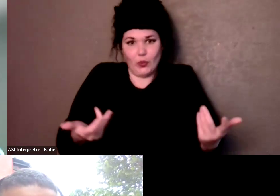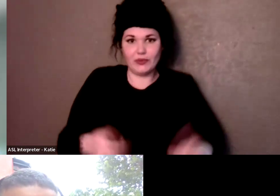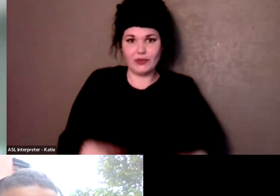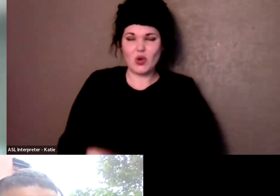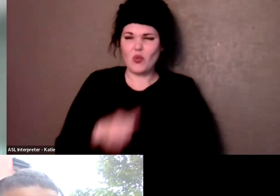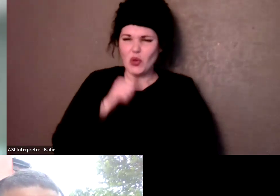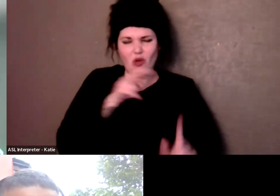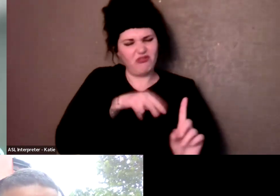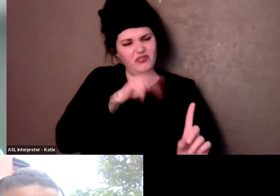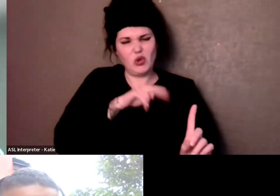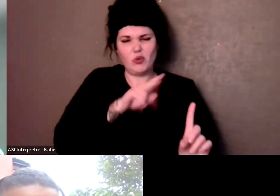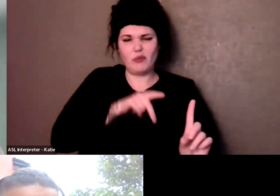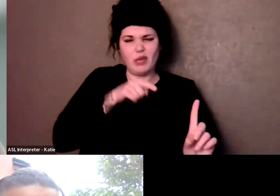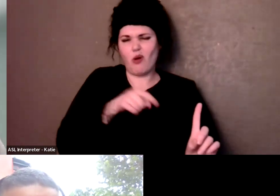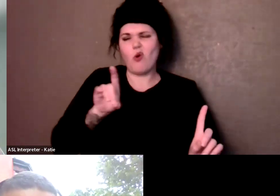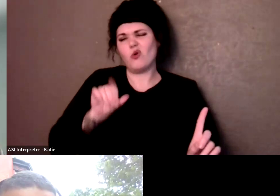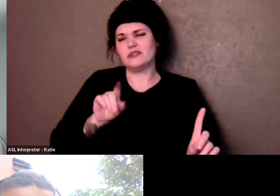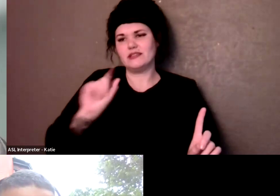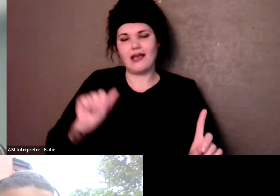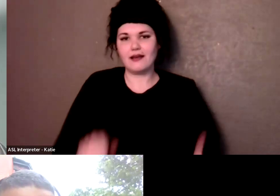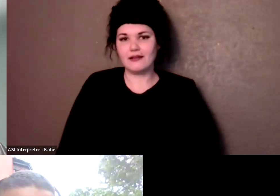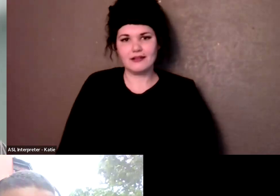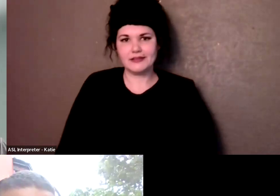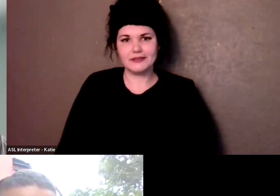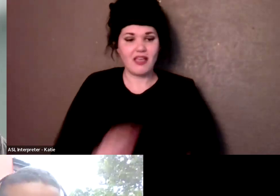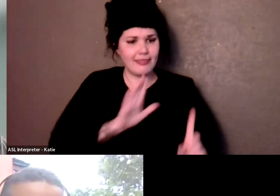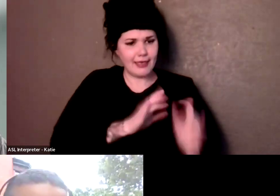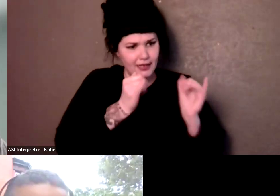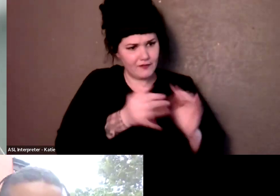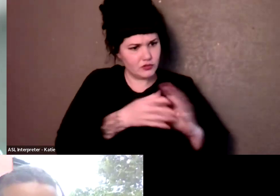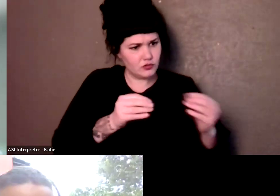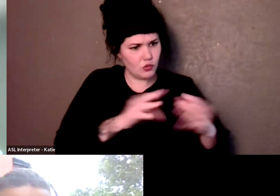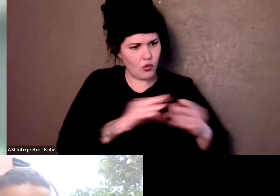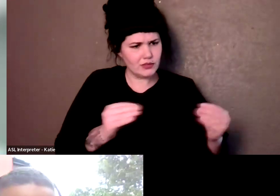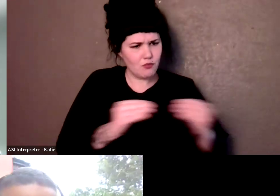individual story is more powerful than the data, and you may disagree with us or agree with us,